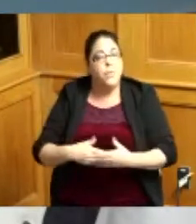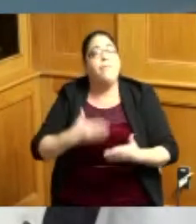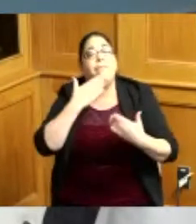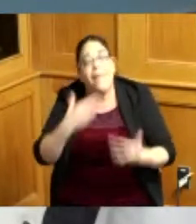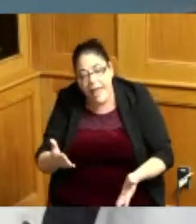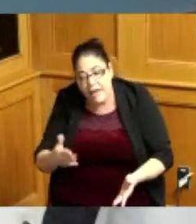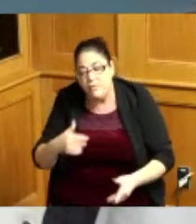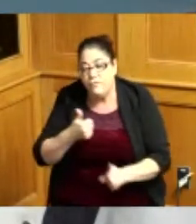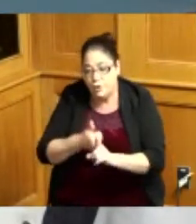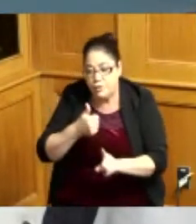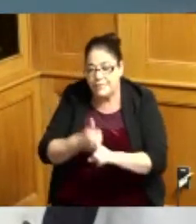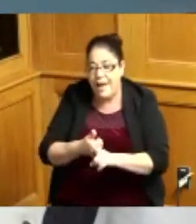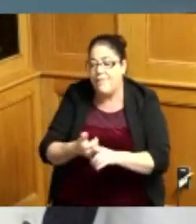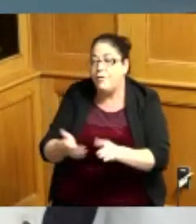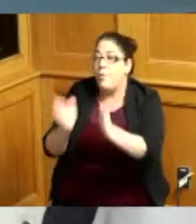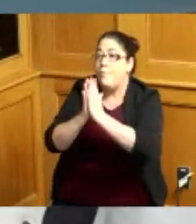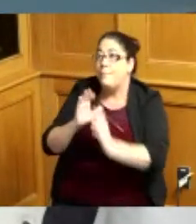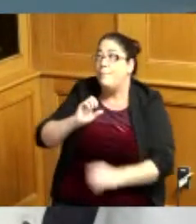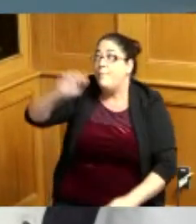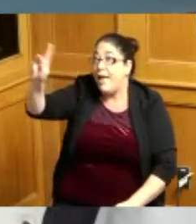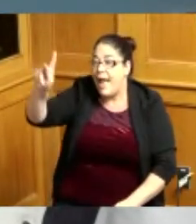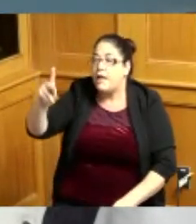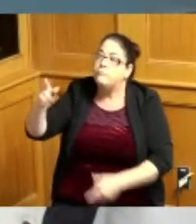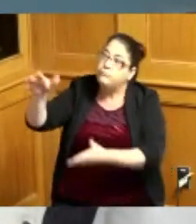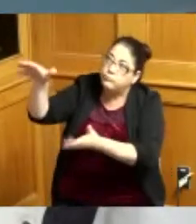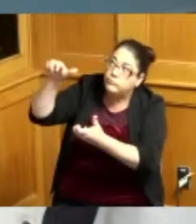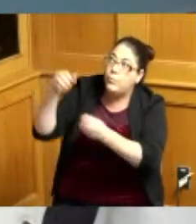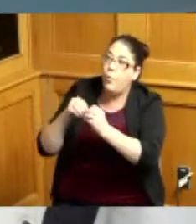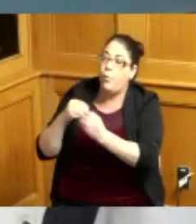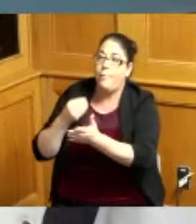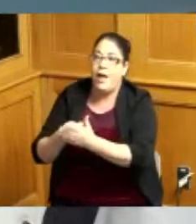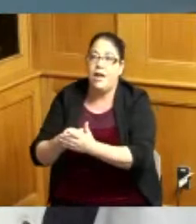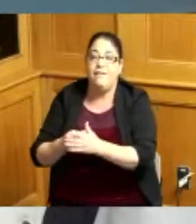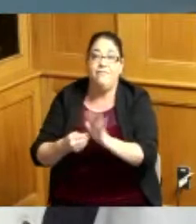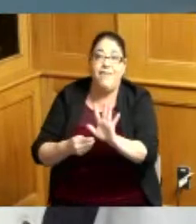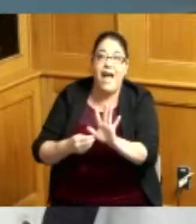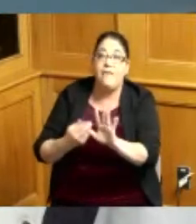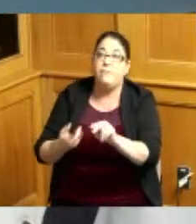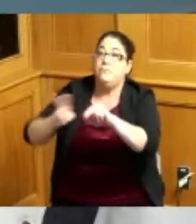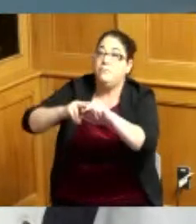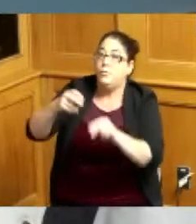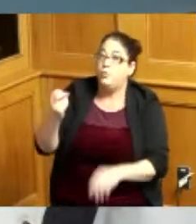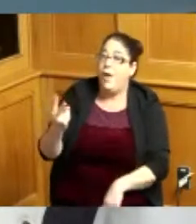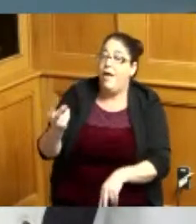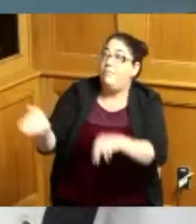and asking for as much funding as we can because this is the taxpayer's money